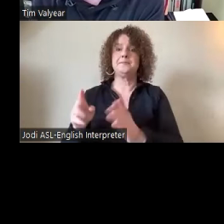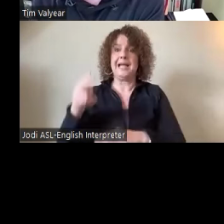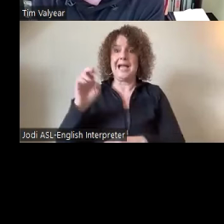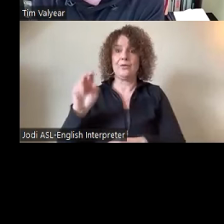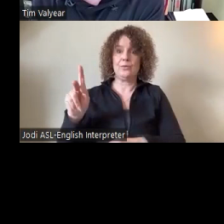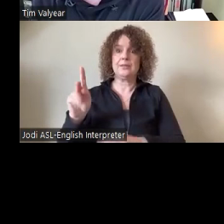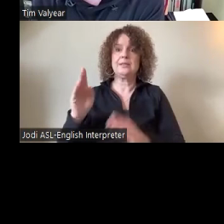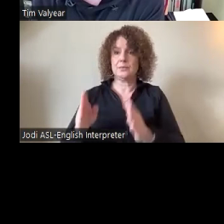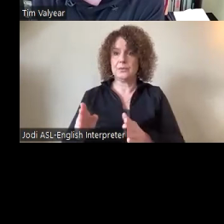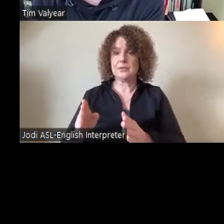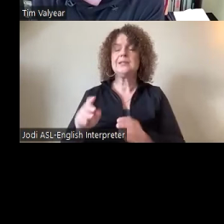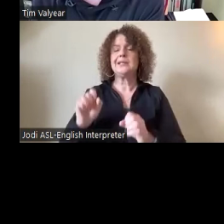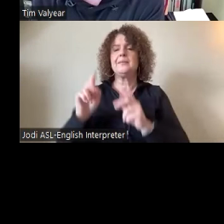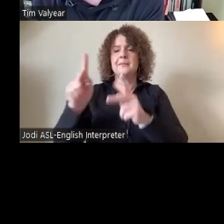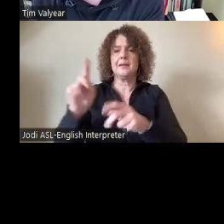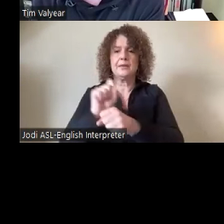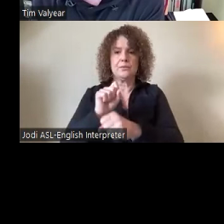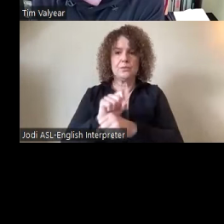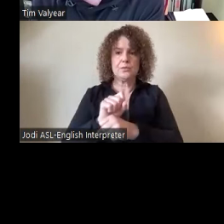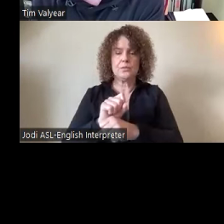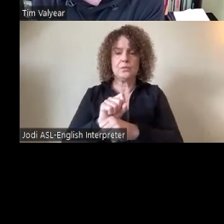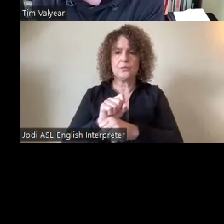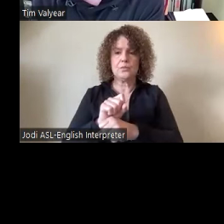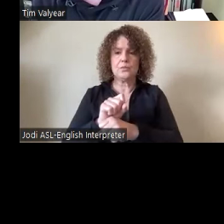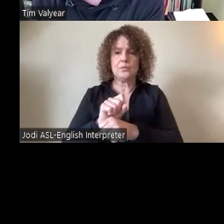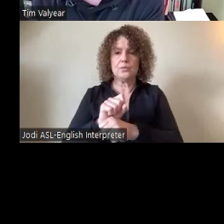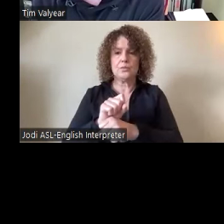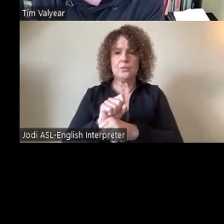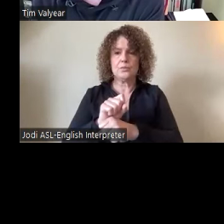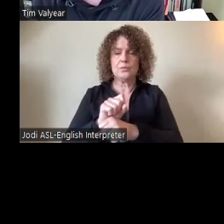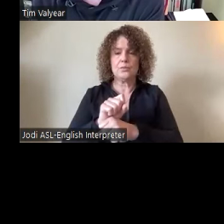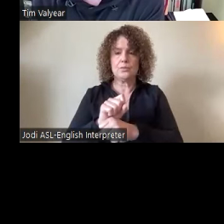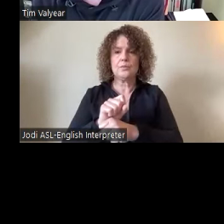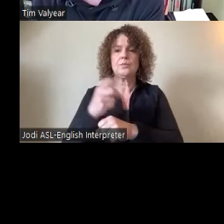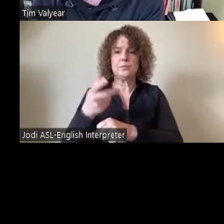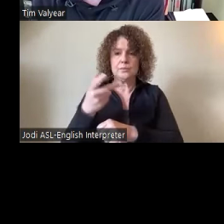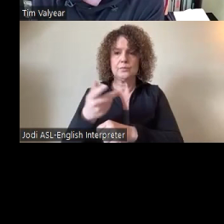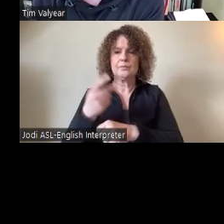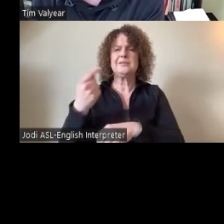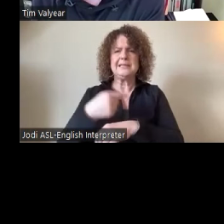requirement. A moderate risk individual, day seven as well. And the high risk individual can return to